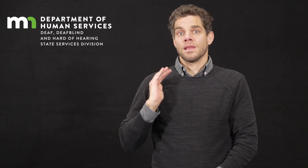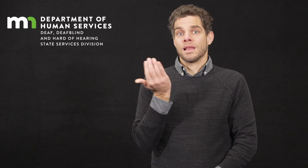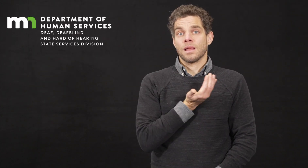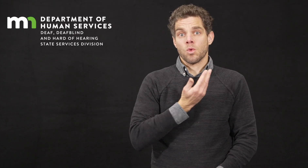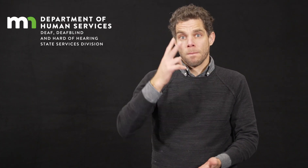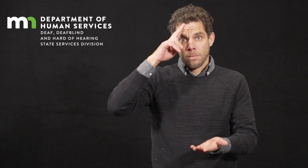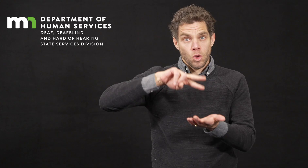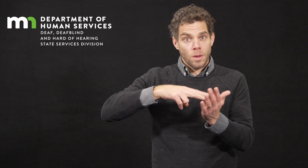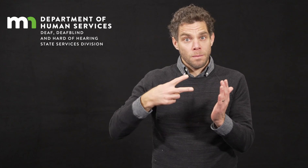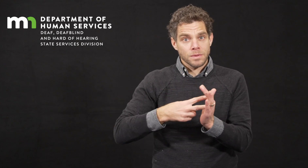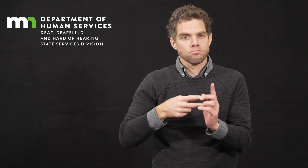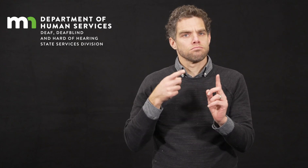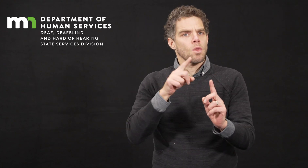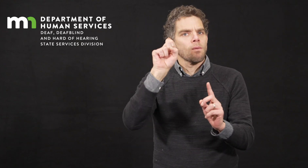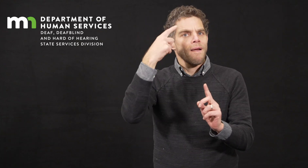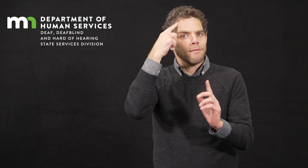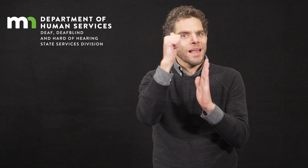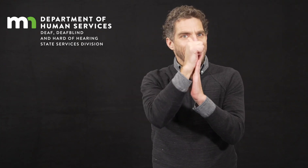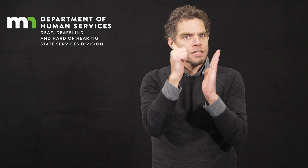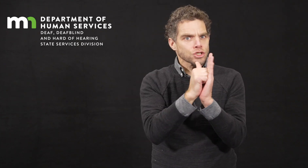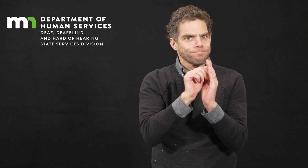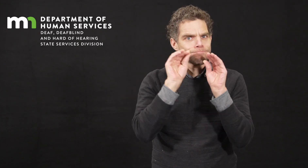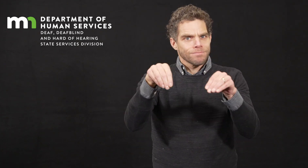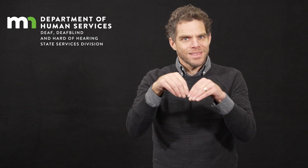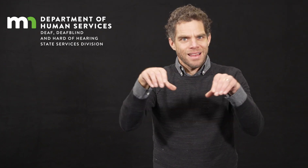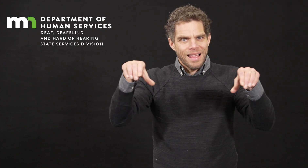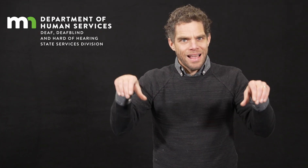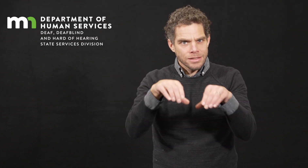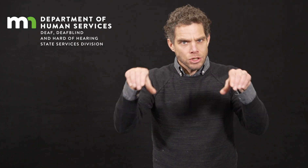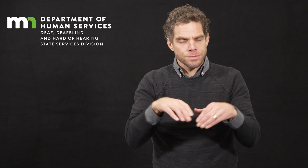Our purpose is to put the Governor’s agenda into action.